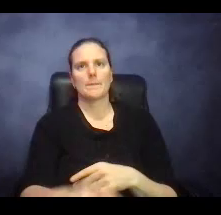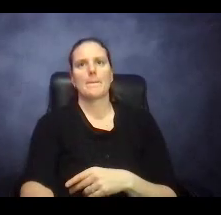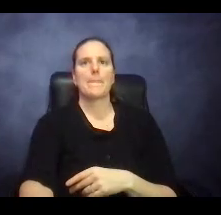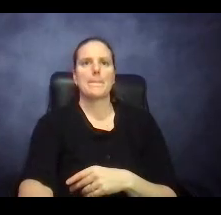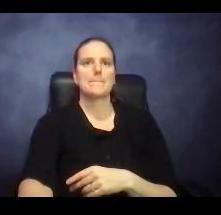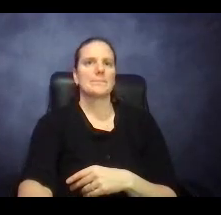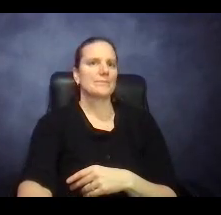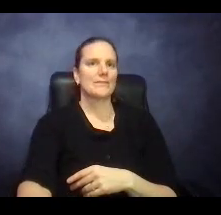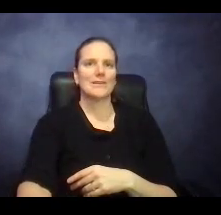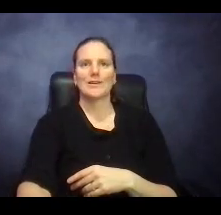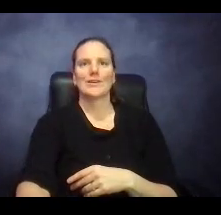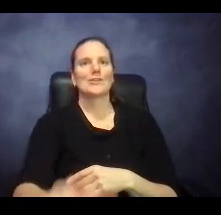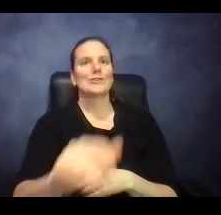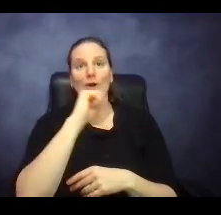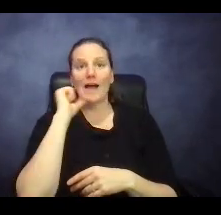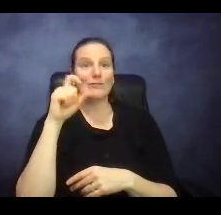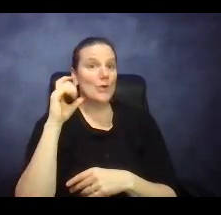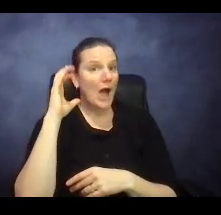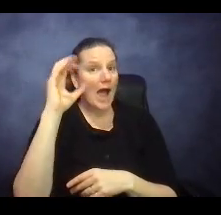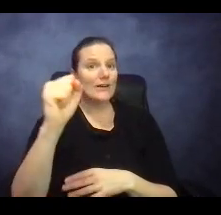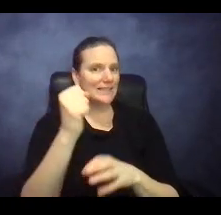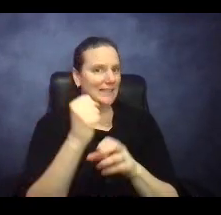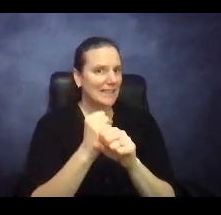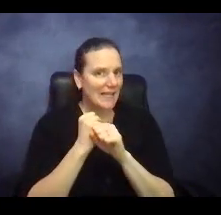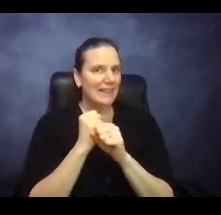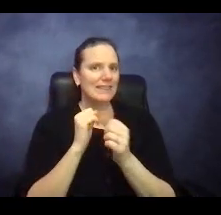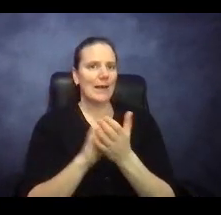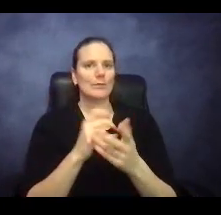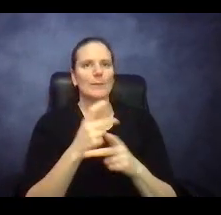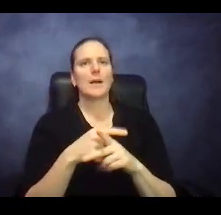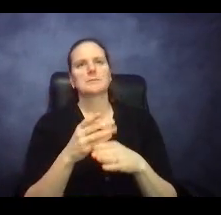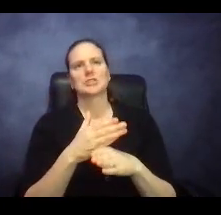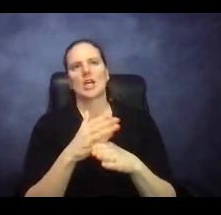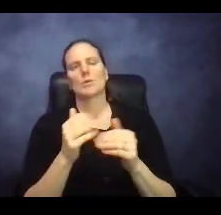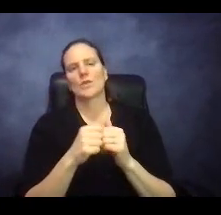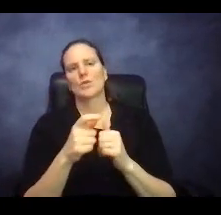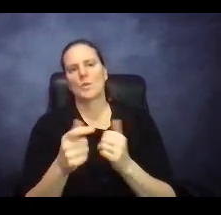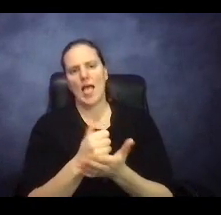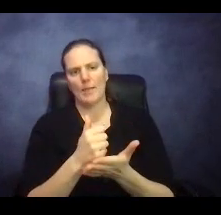I'm just sharing with you that it's helped a lot of my patients. But you know, you can try to take it